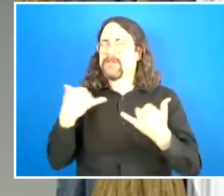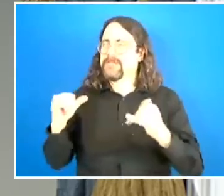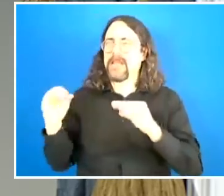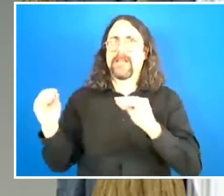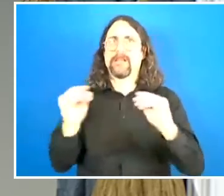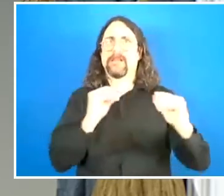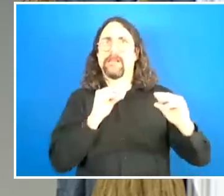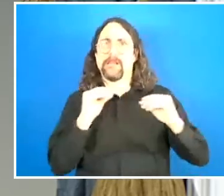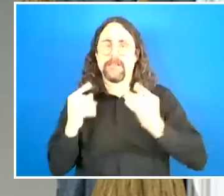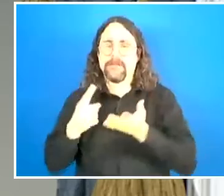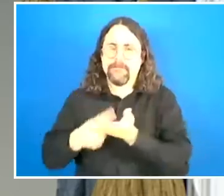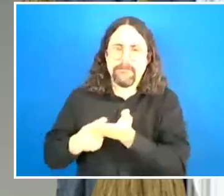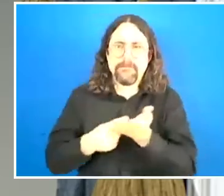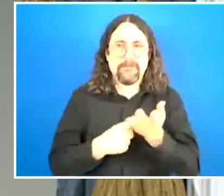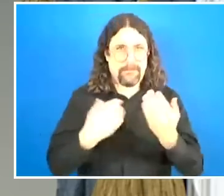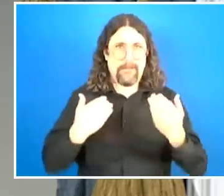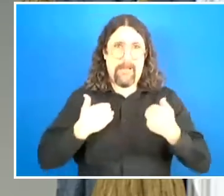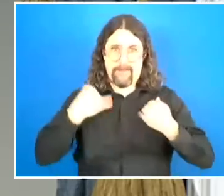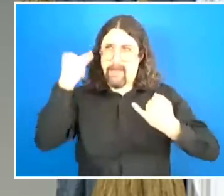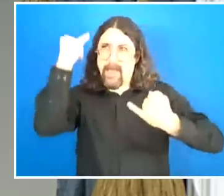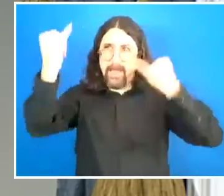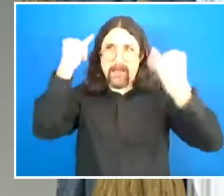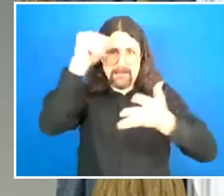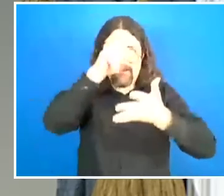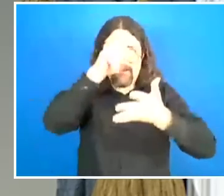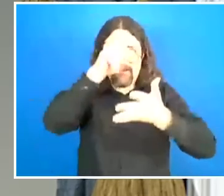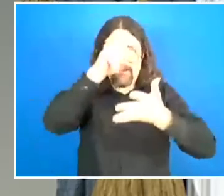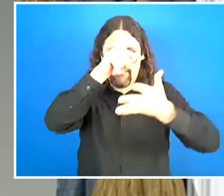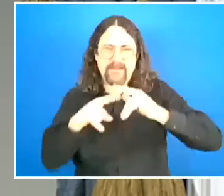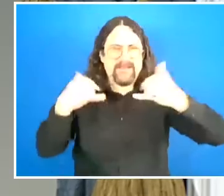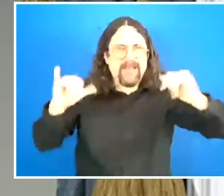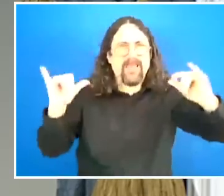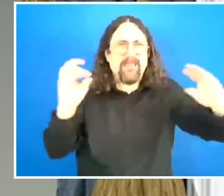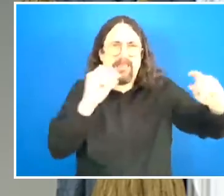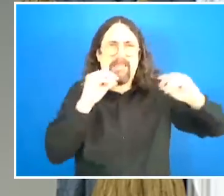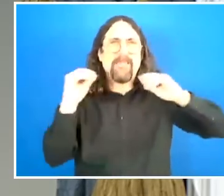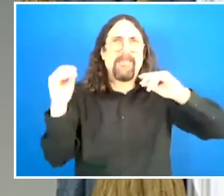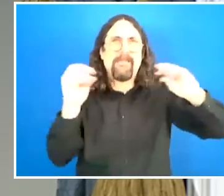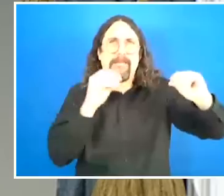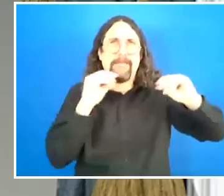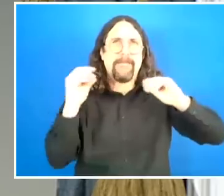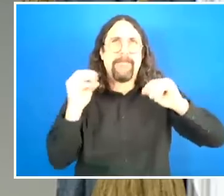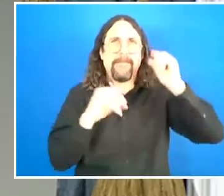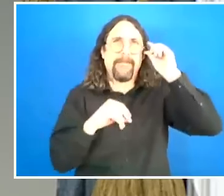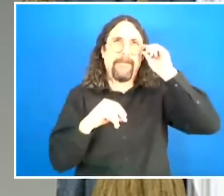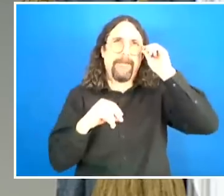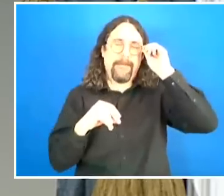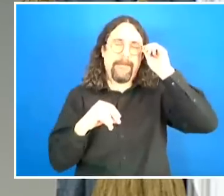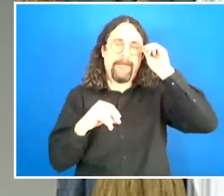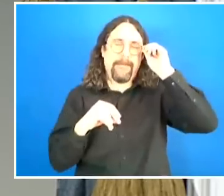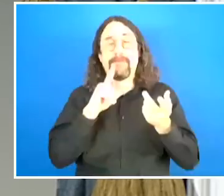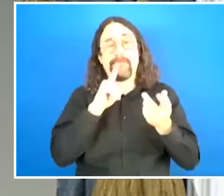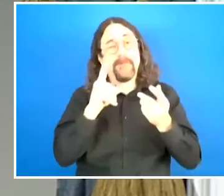LIKE IN TERMS OF THIS VIRUS IN THE COMMUNITY IS GOING TO HAVE A BIG ROLE TO AYPL IN WHAT SUMEMR